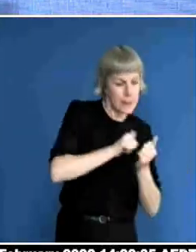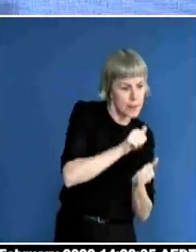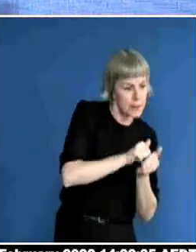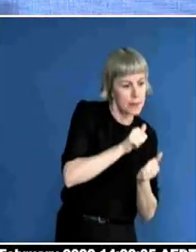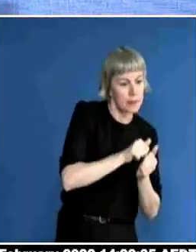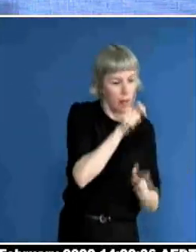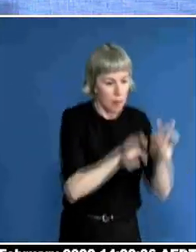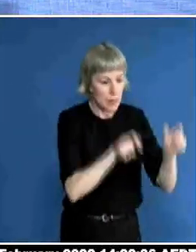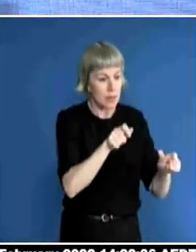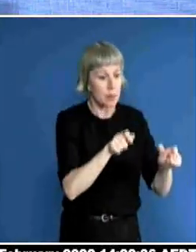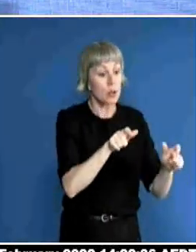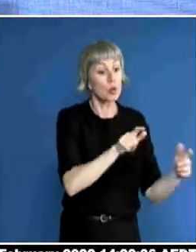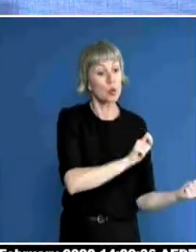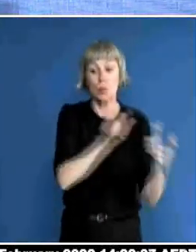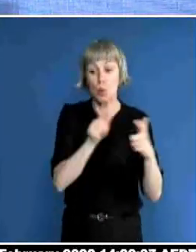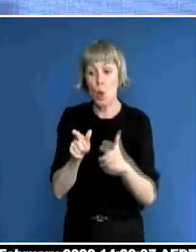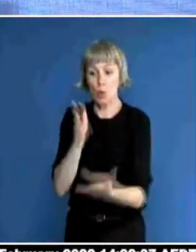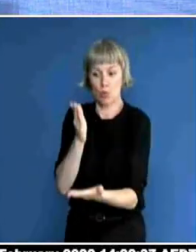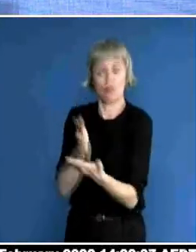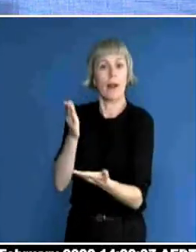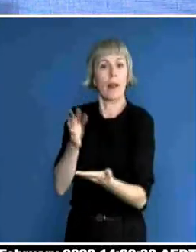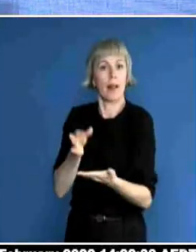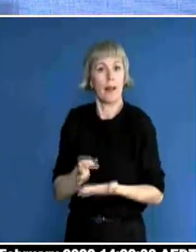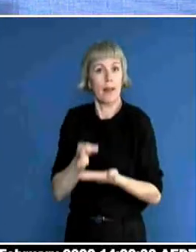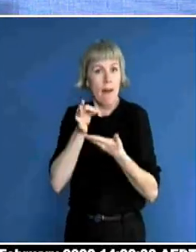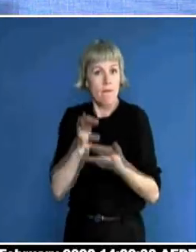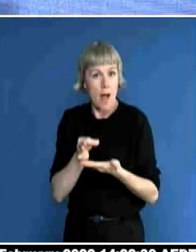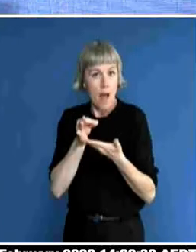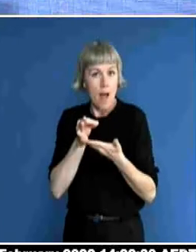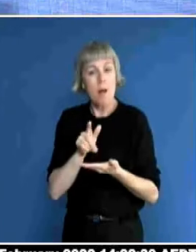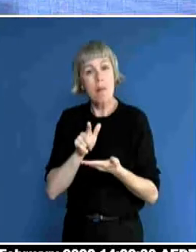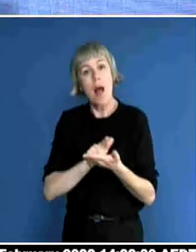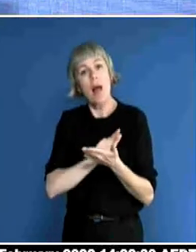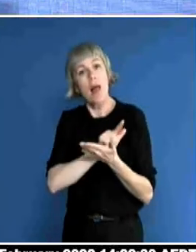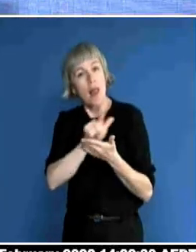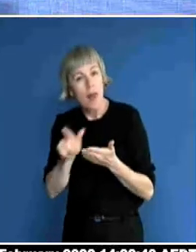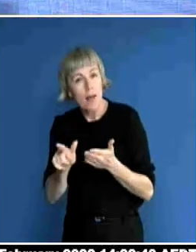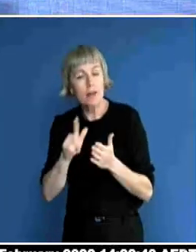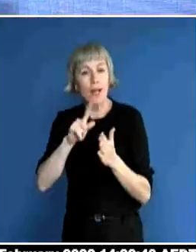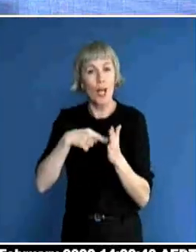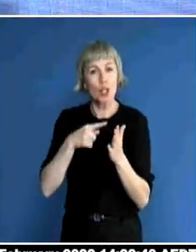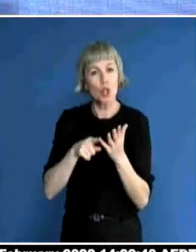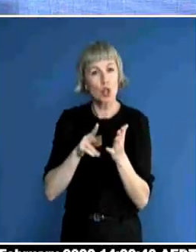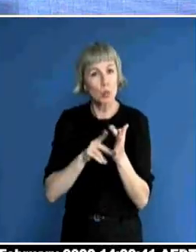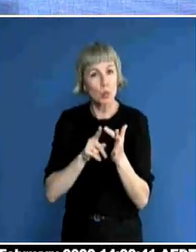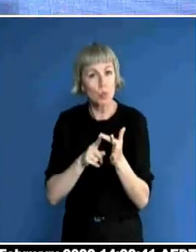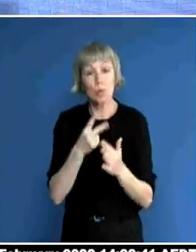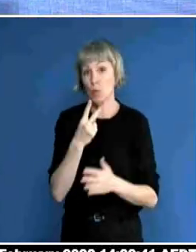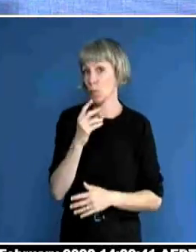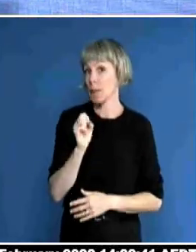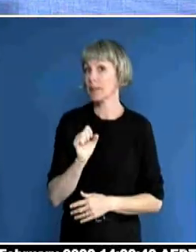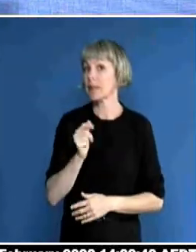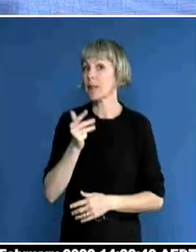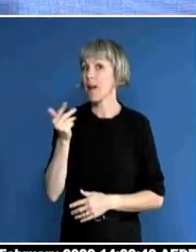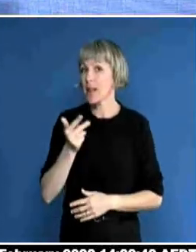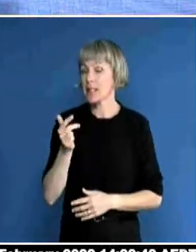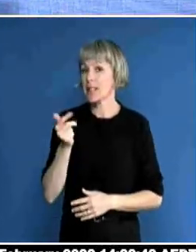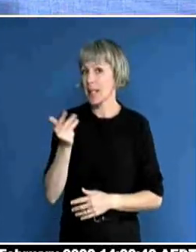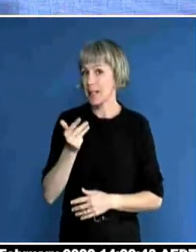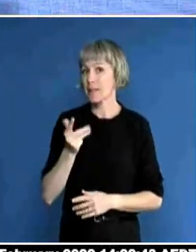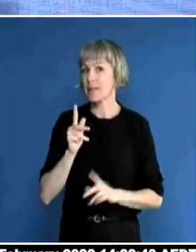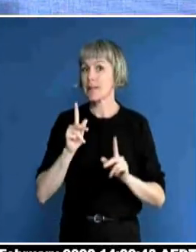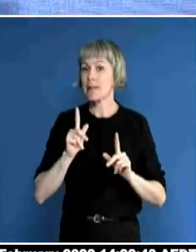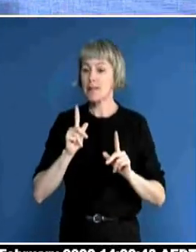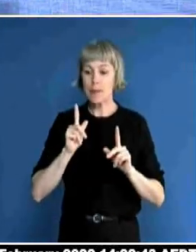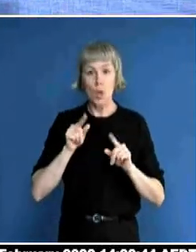But towards the end of June 2019, you became a lot more involved with the new café, and